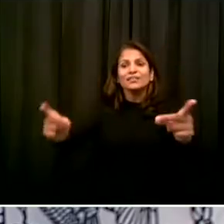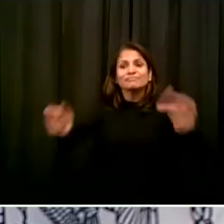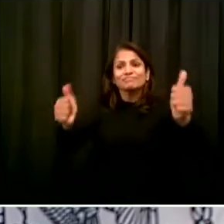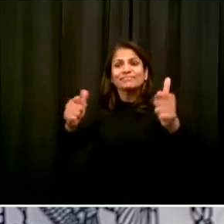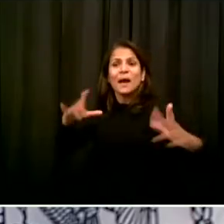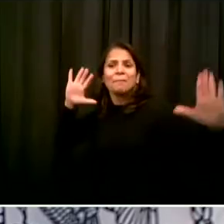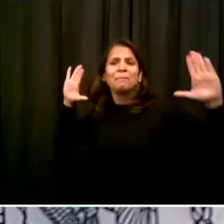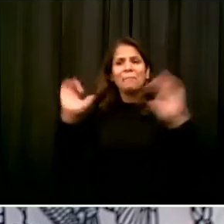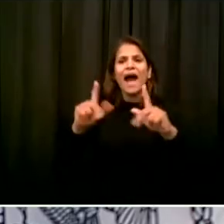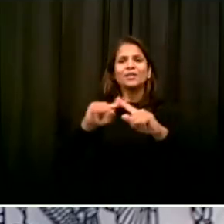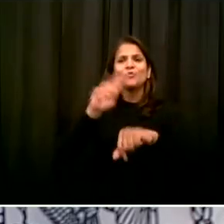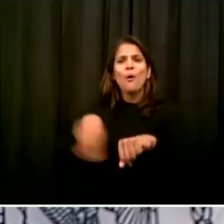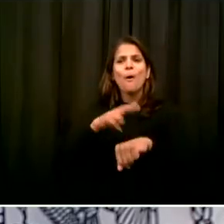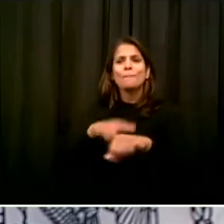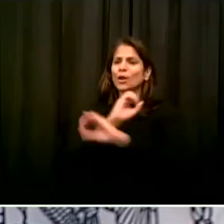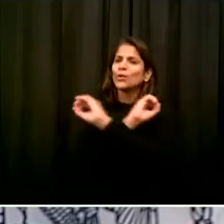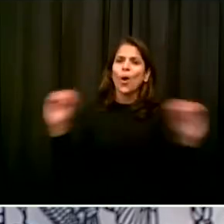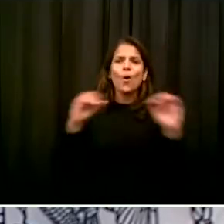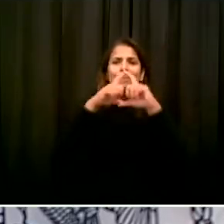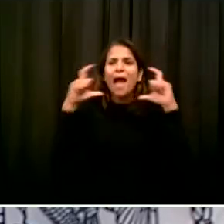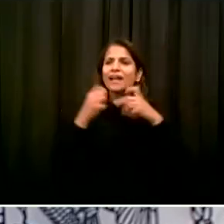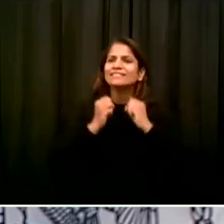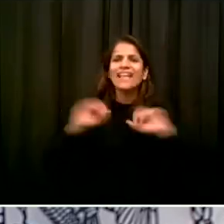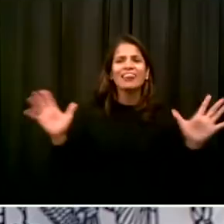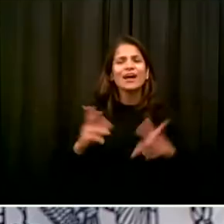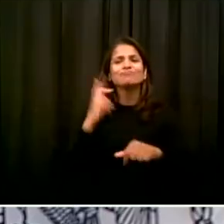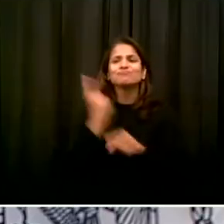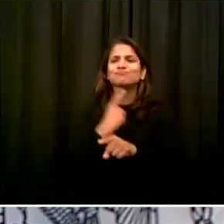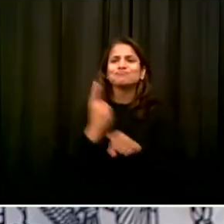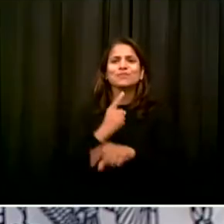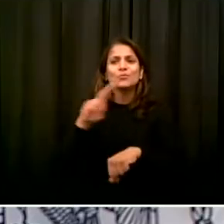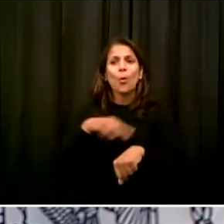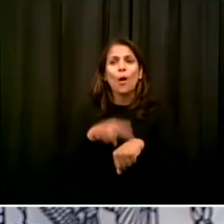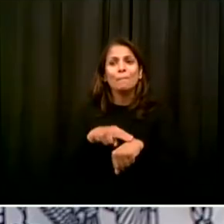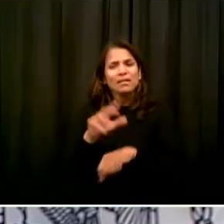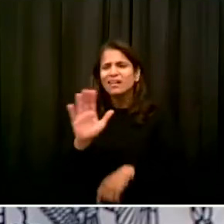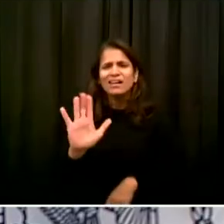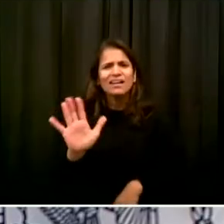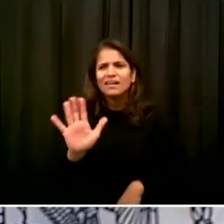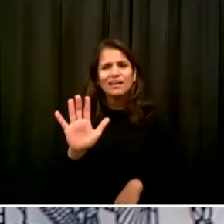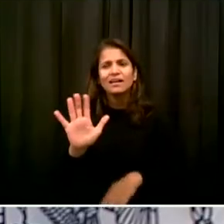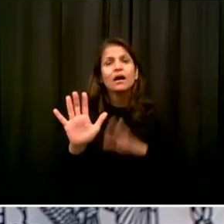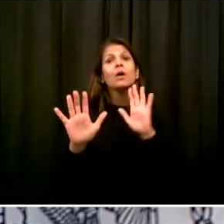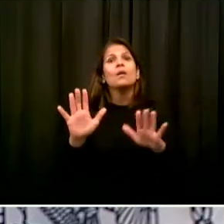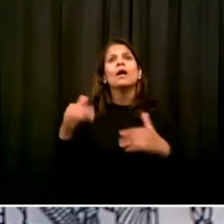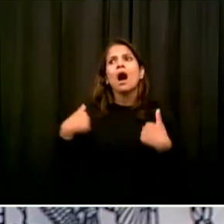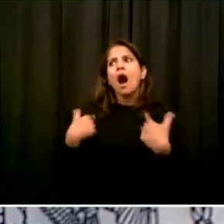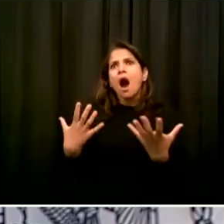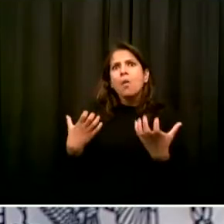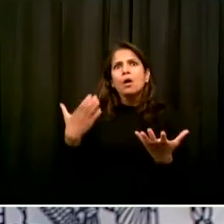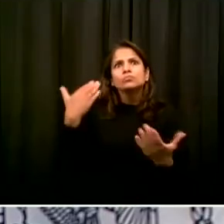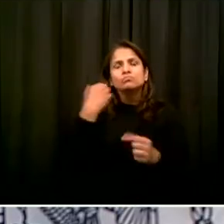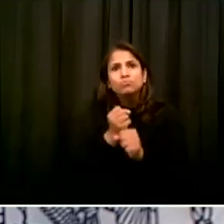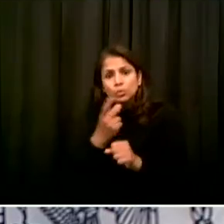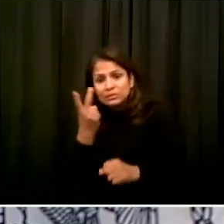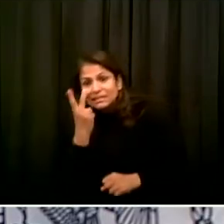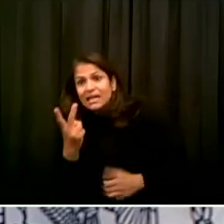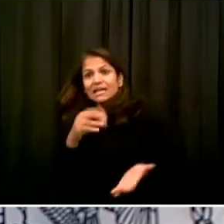PRESENTED WITH CAN WE JUST PUSH A BUTTON AH NORMAL TIMES. THE CHOICE WAS